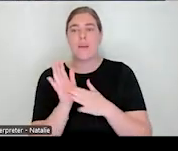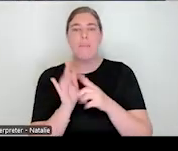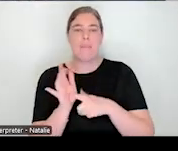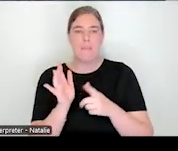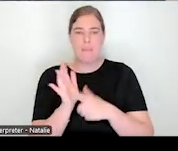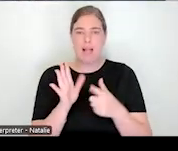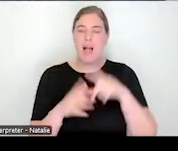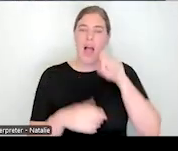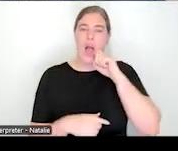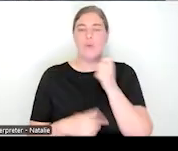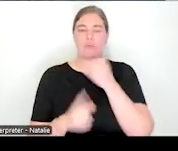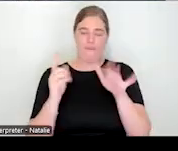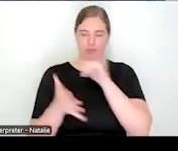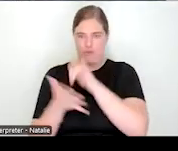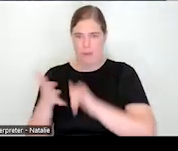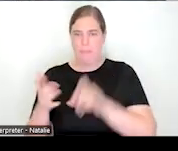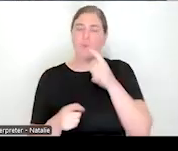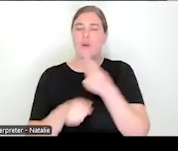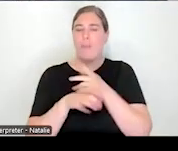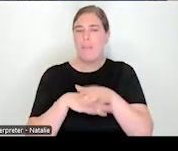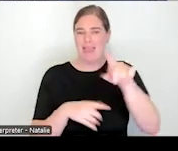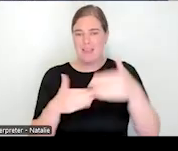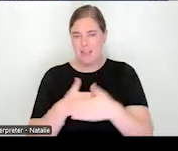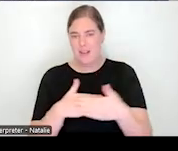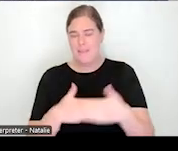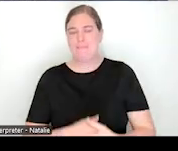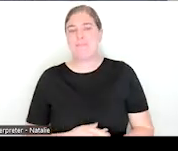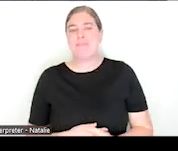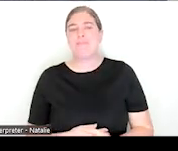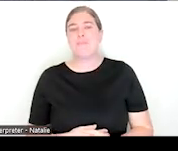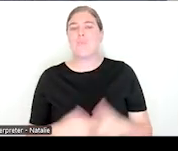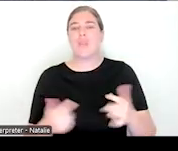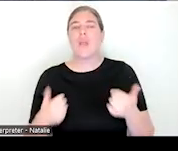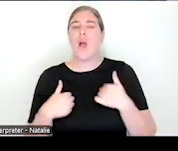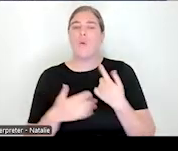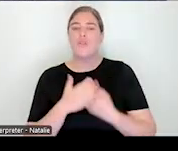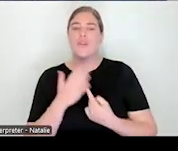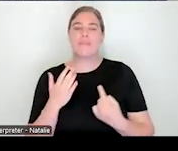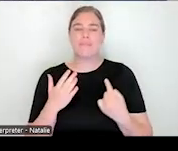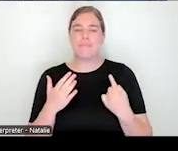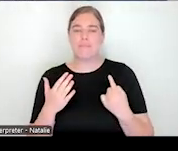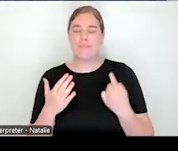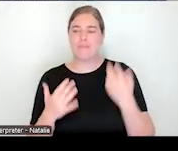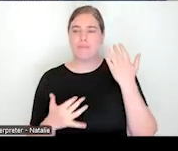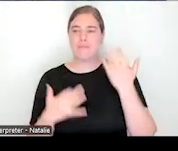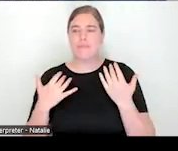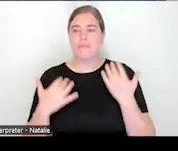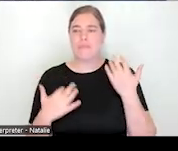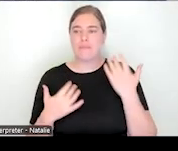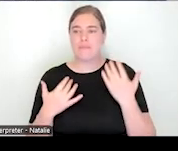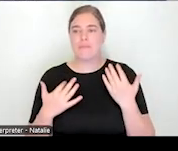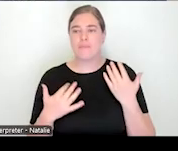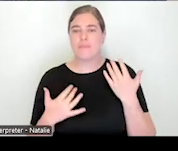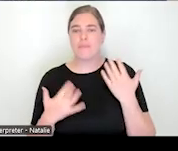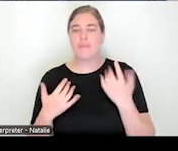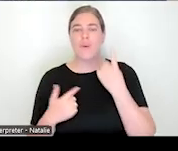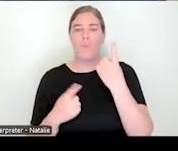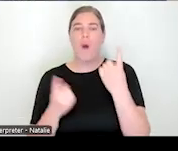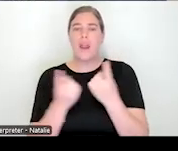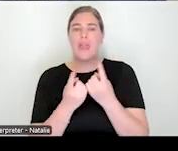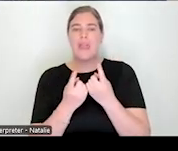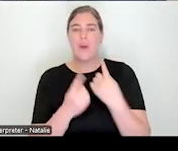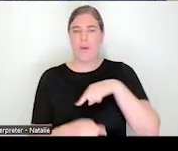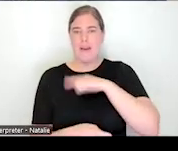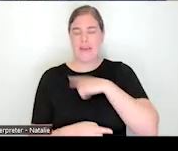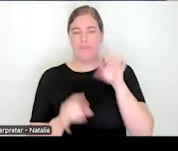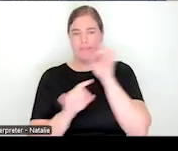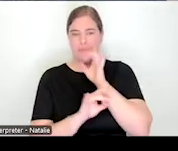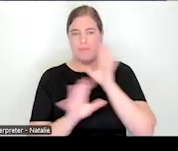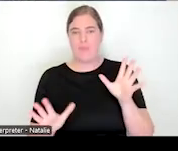about the last slide. I was just reflecting on one of the things is how much interconnection there